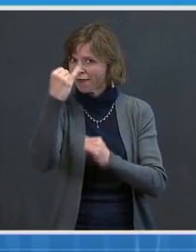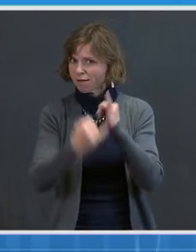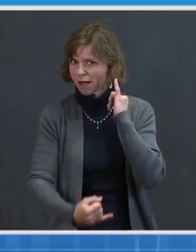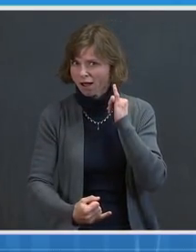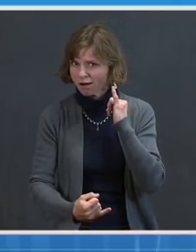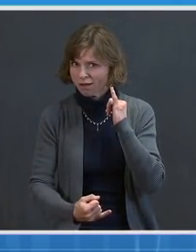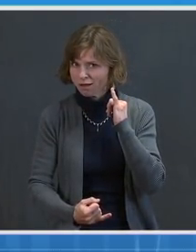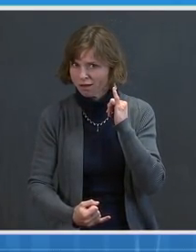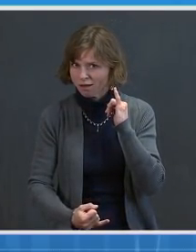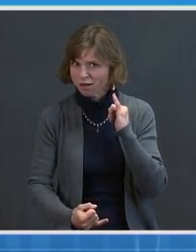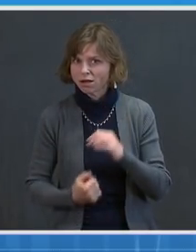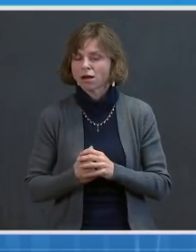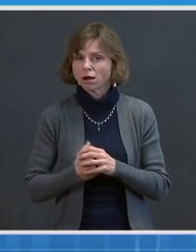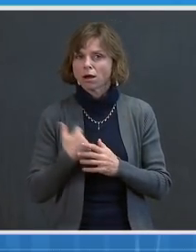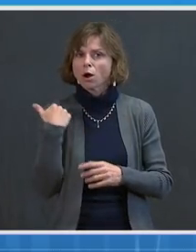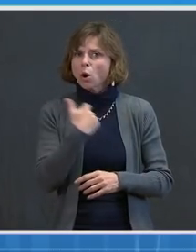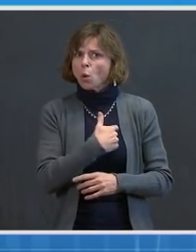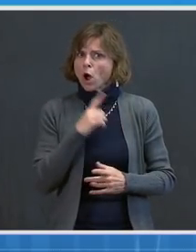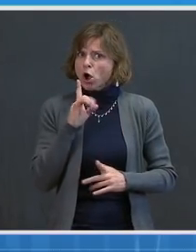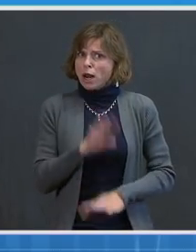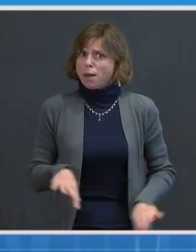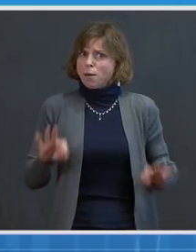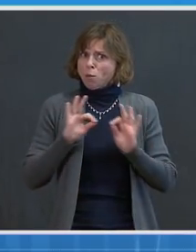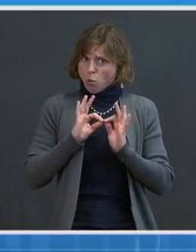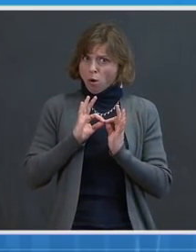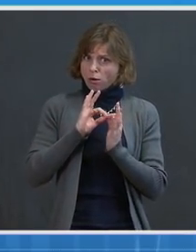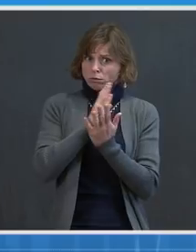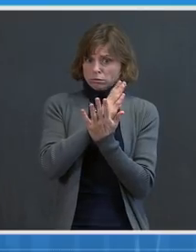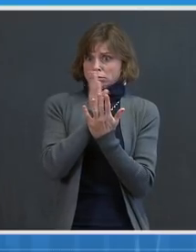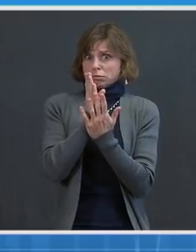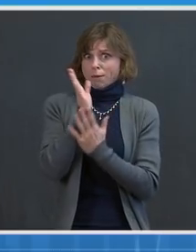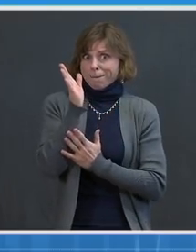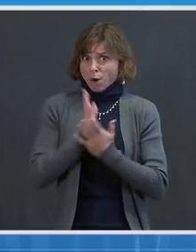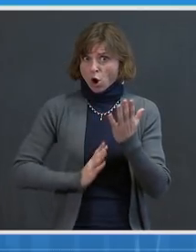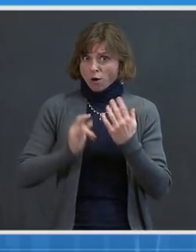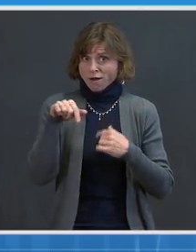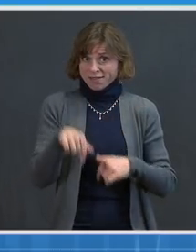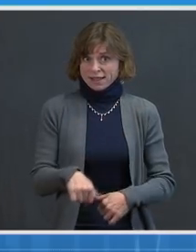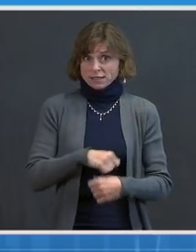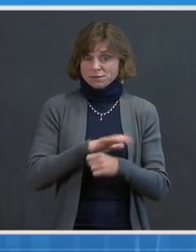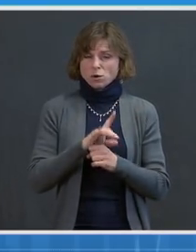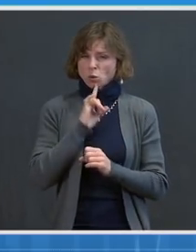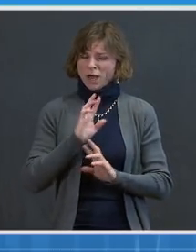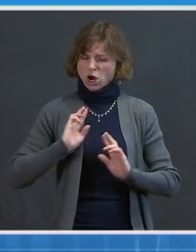We are at a critical point in this pandemic and on the cusp of having enough vaccine